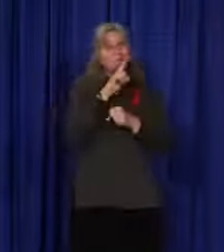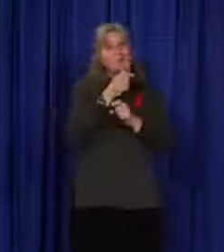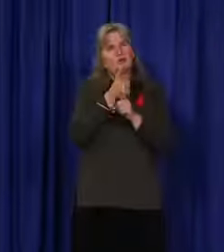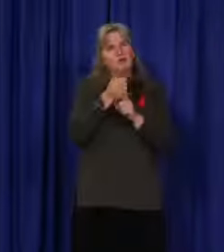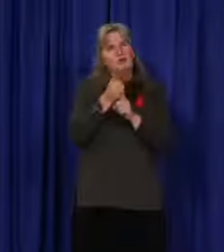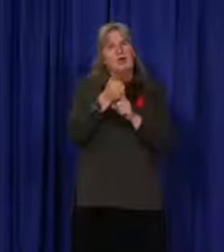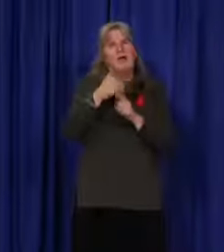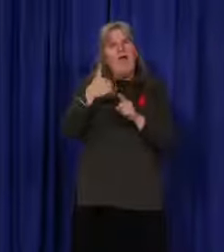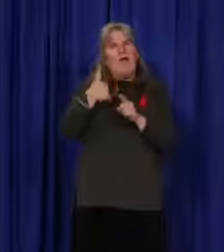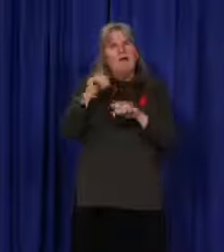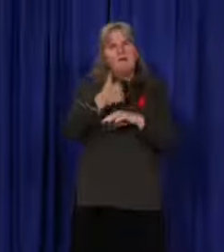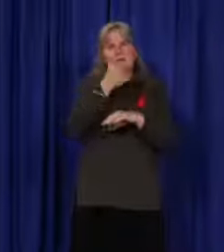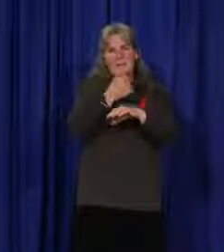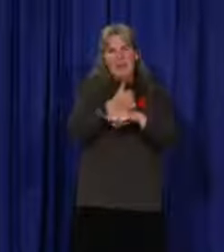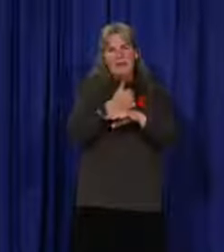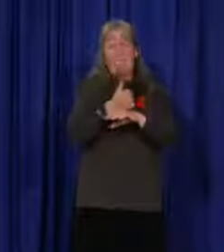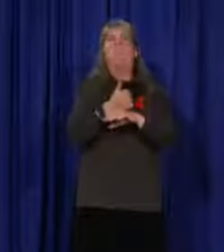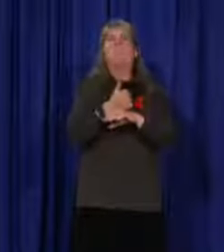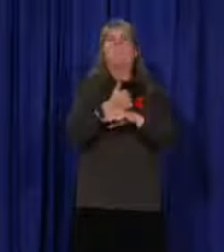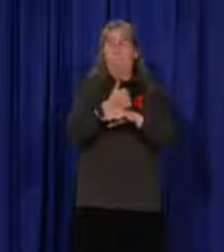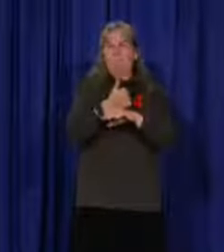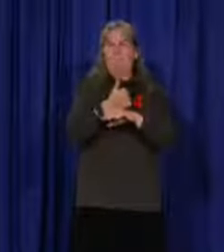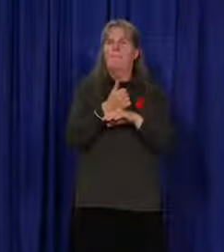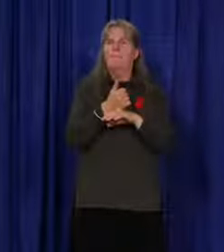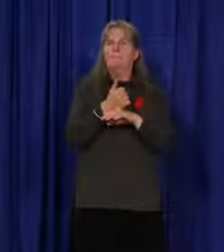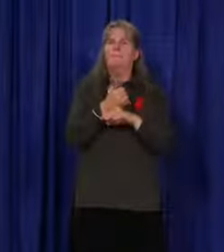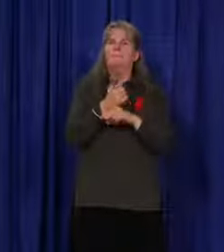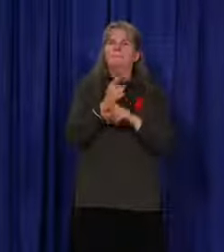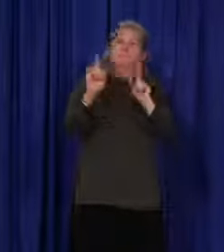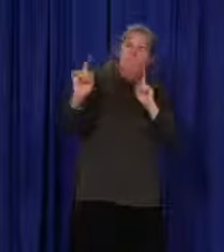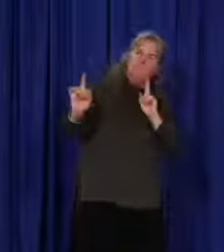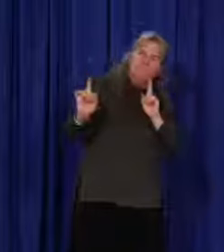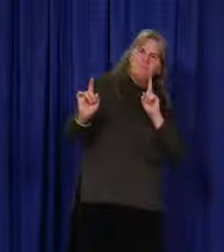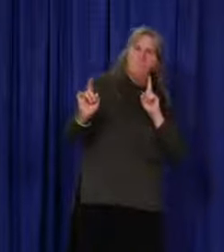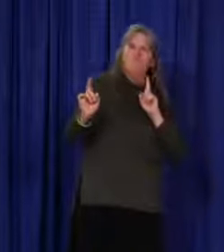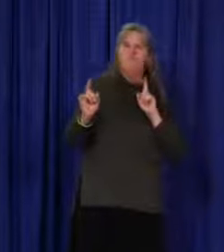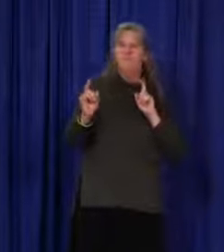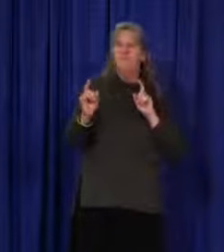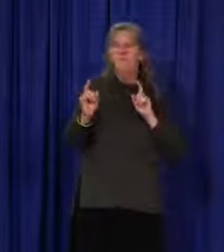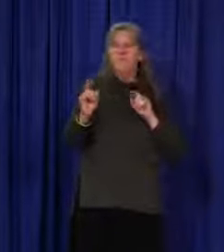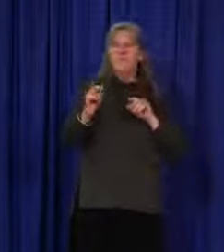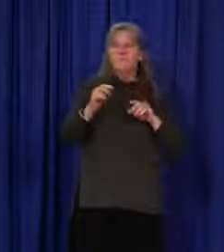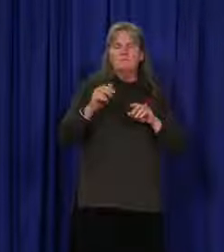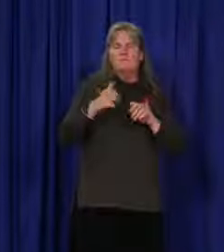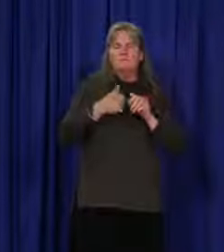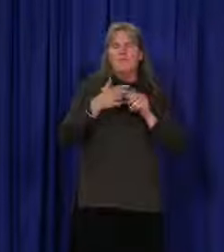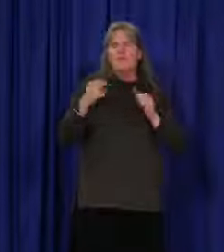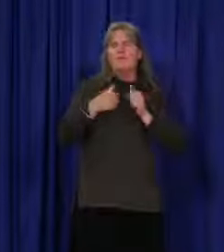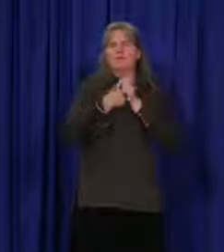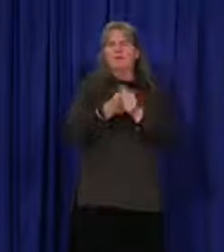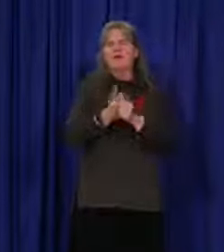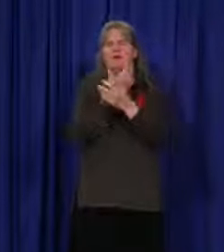well that if you do have concerns about social gatherings, as I mentioned, you know, the amount of complaints that we have had so far on our